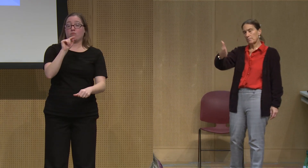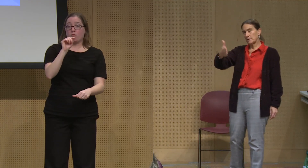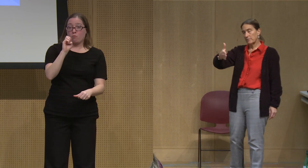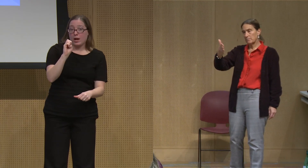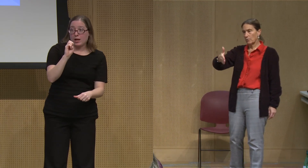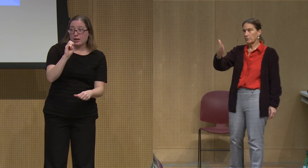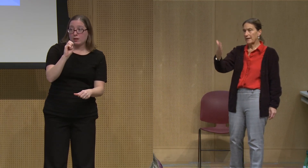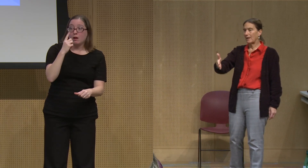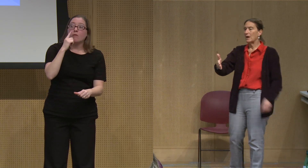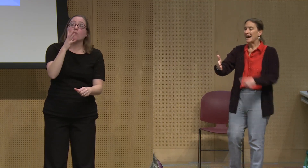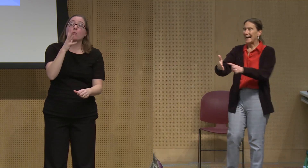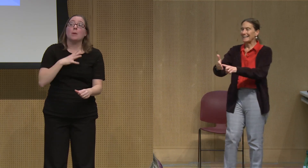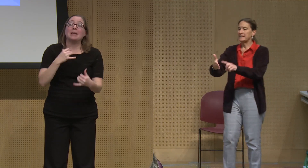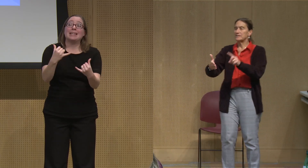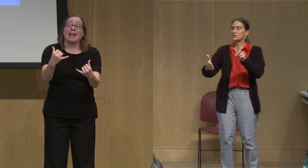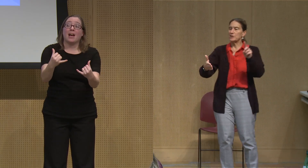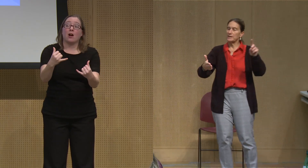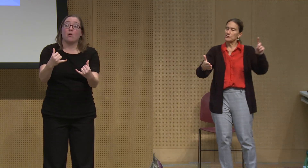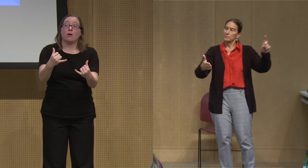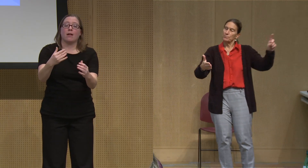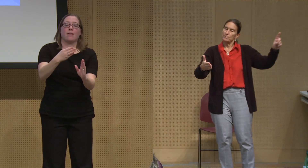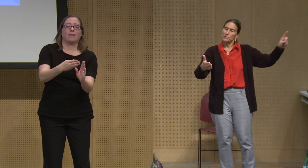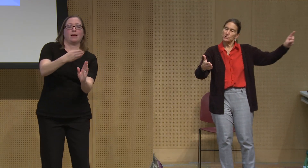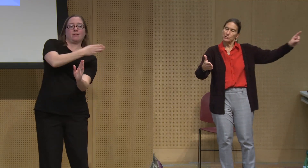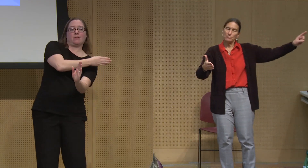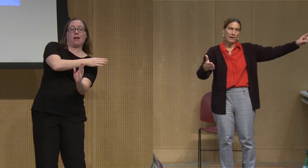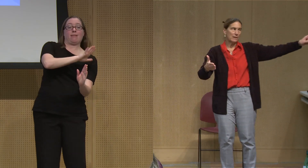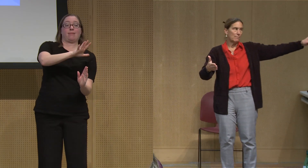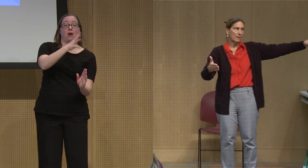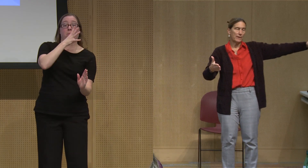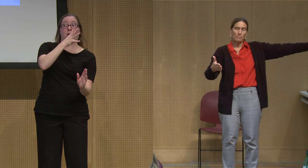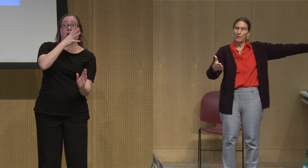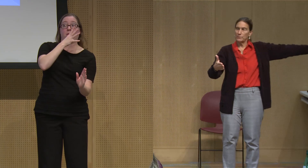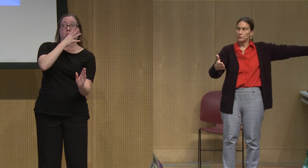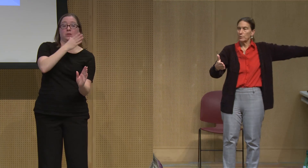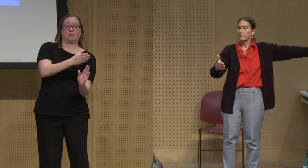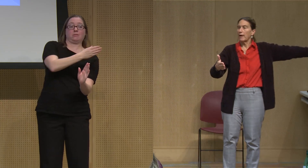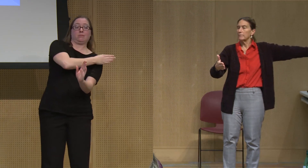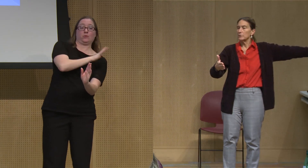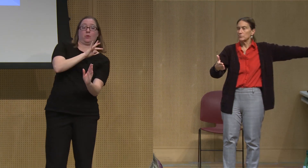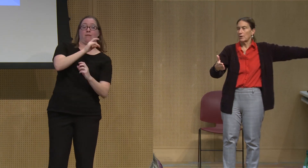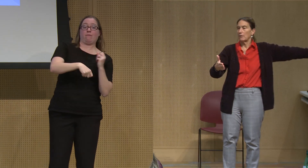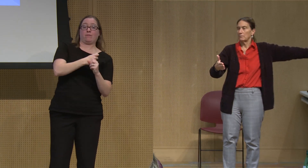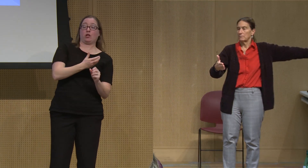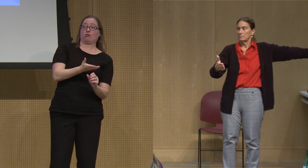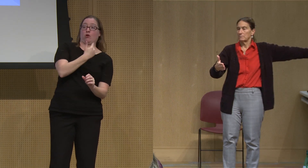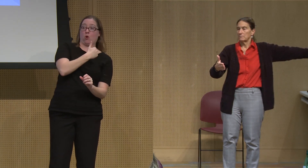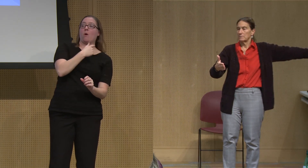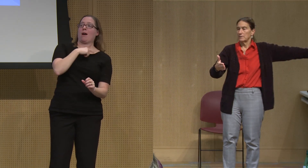GIVING BIRTH NOW, I NEEDED TO CHANGE THE PREMATURITY RATE AMONG THEIR MOTHERS 25 YEARS AGO.